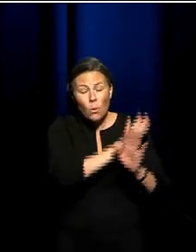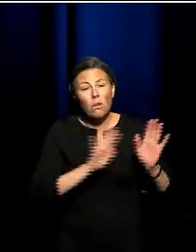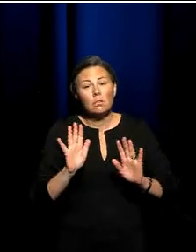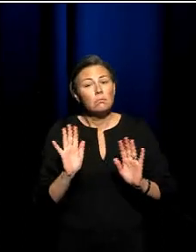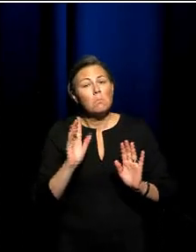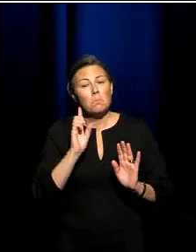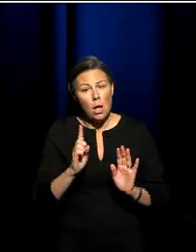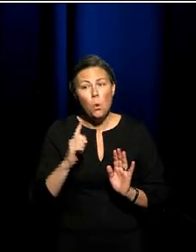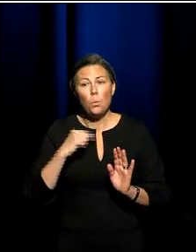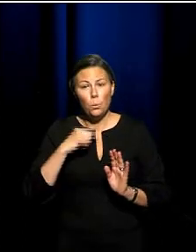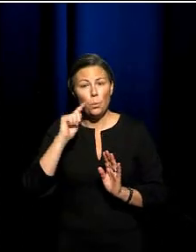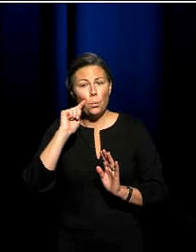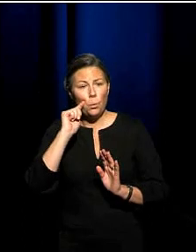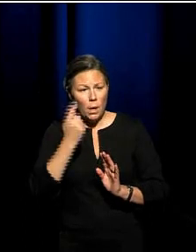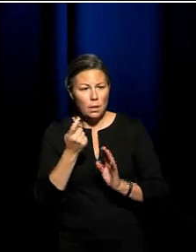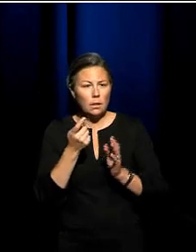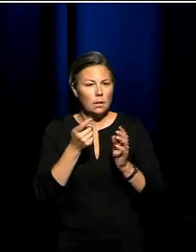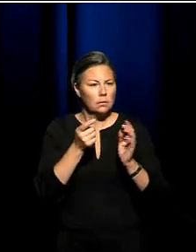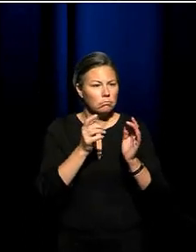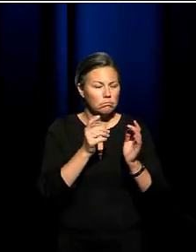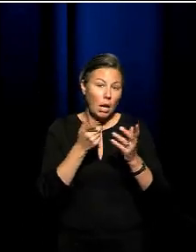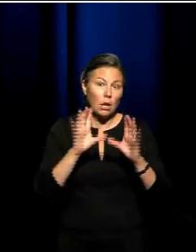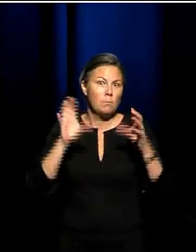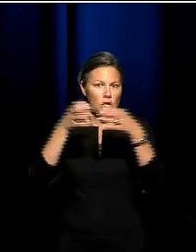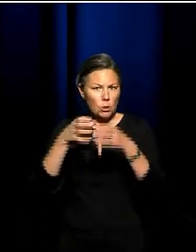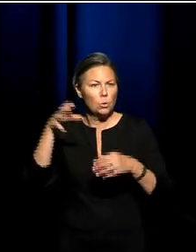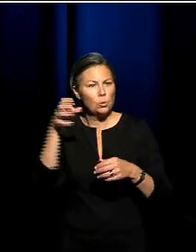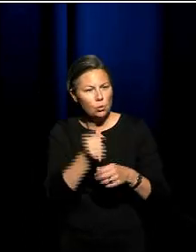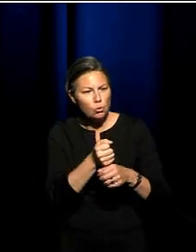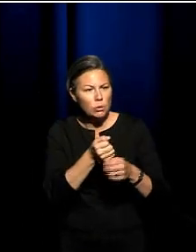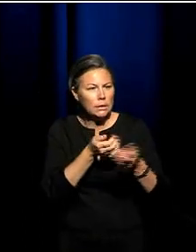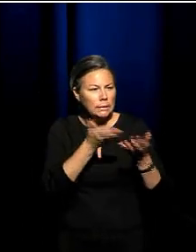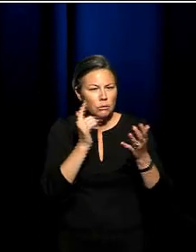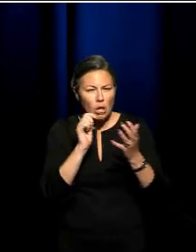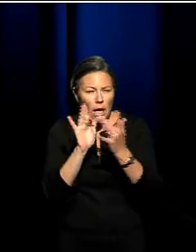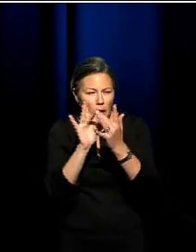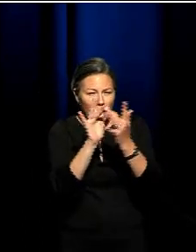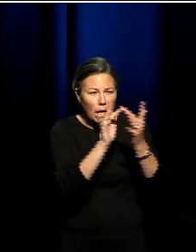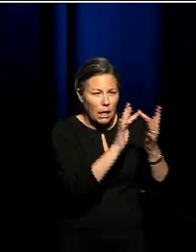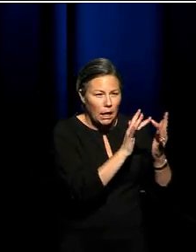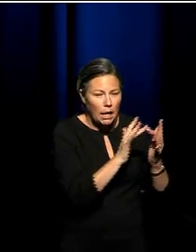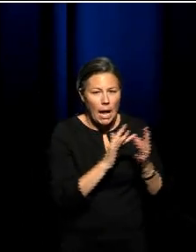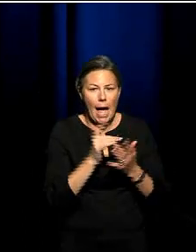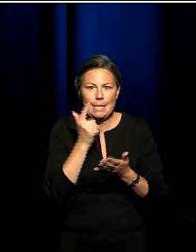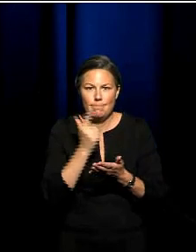and engage as widely as possible in the time available. Counsel Assisting and the